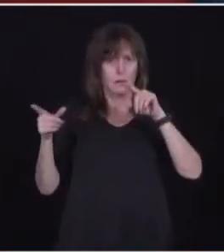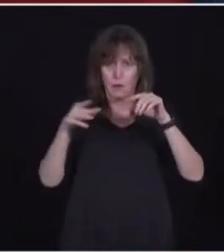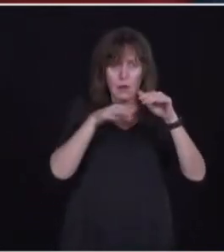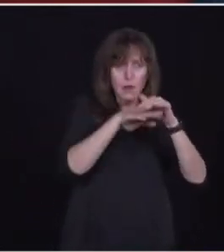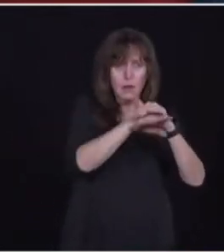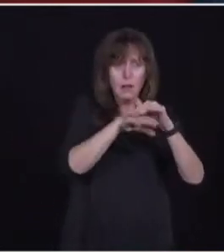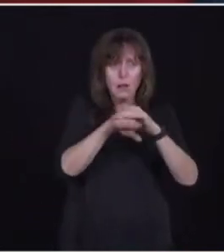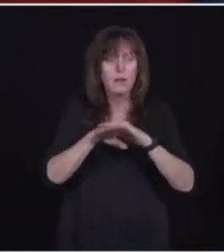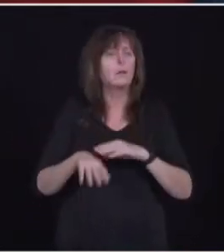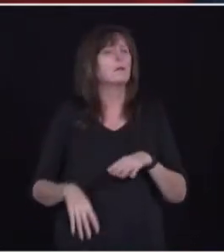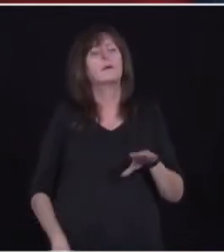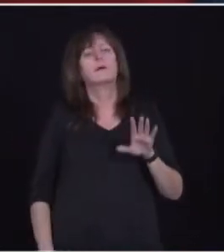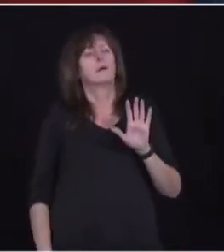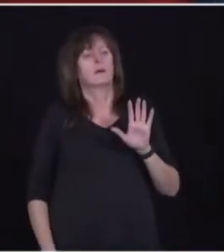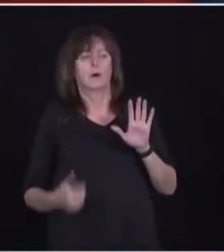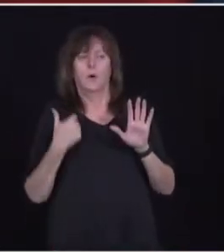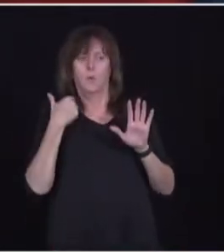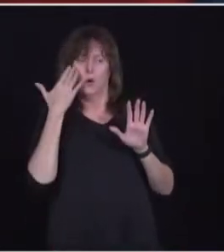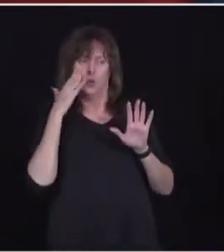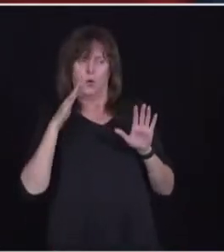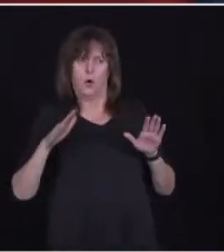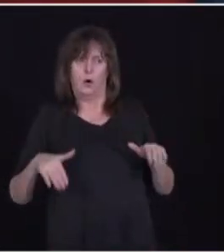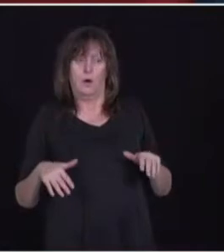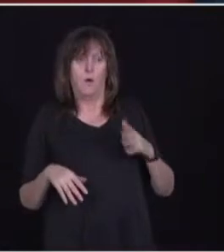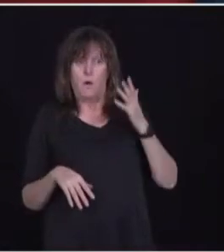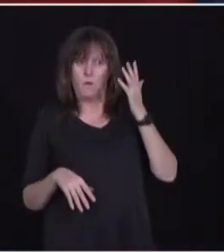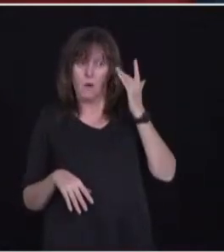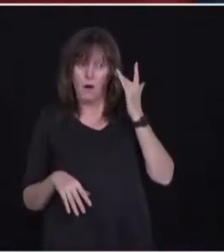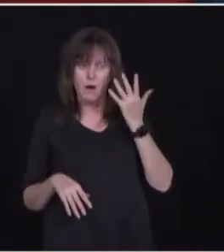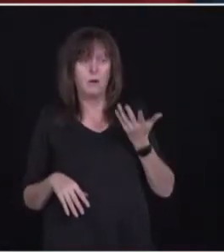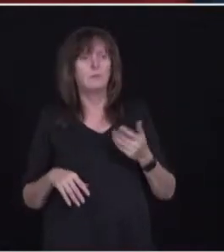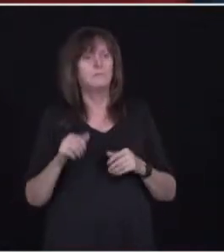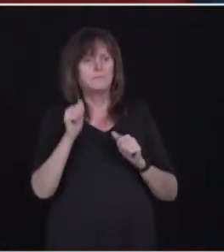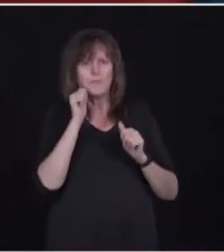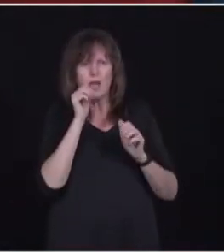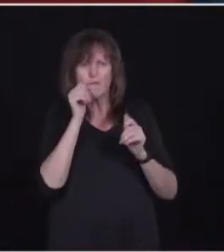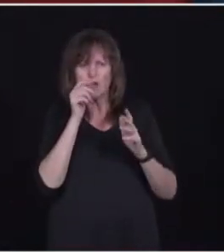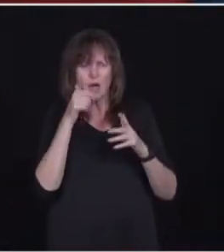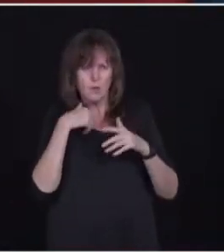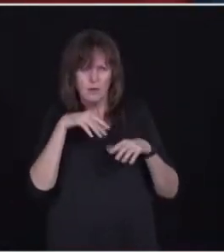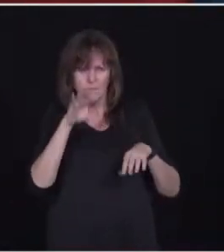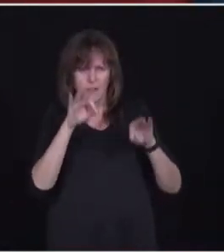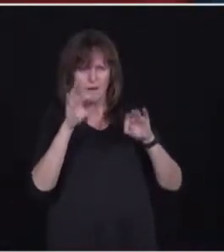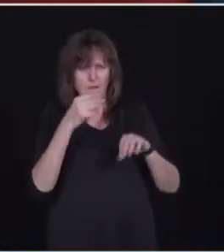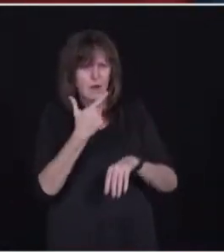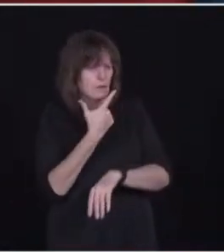Rob, we don't know yet. Every single day, we learn something new about the character six and properties